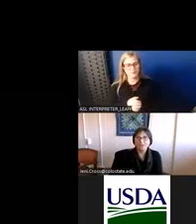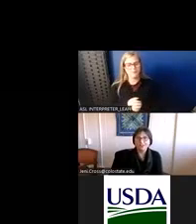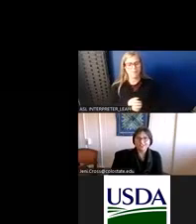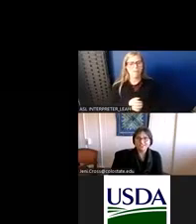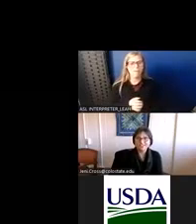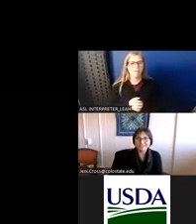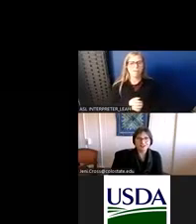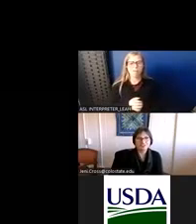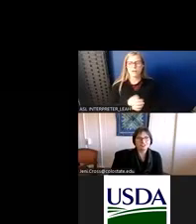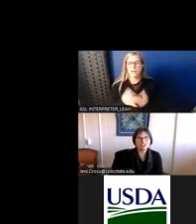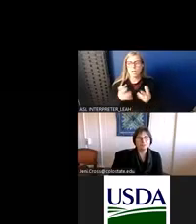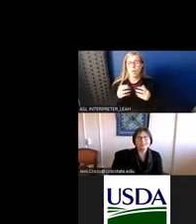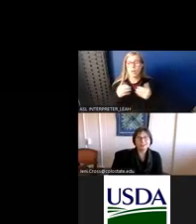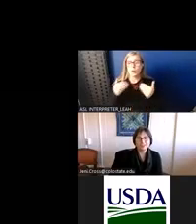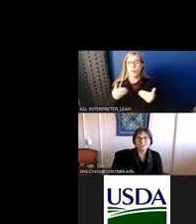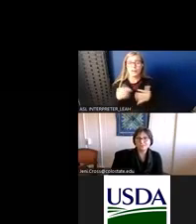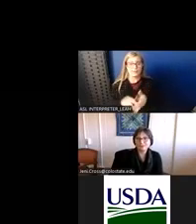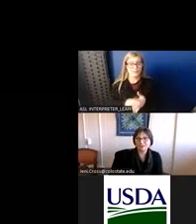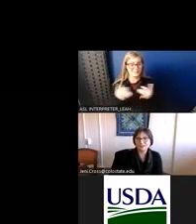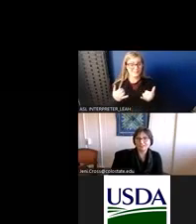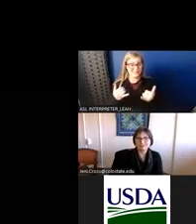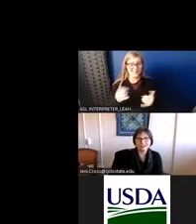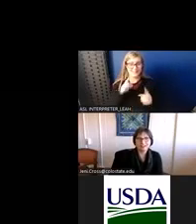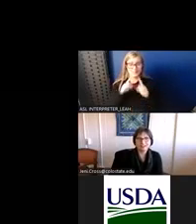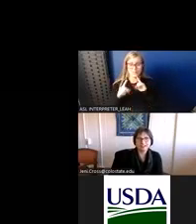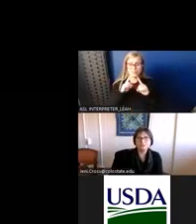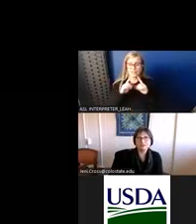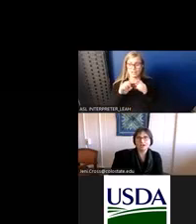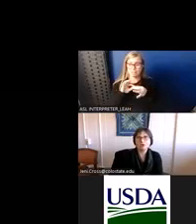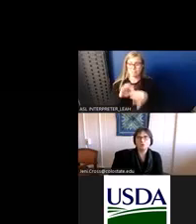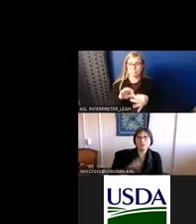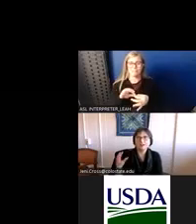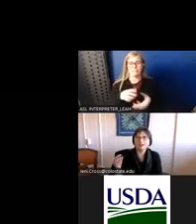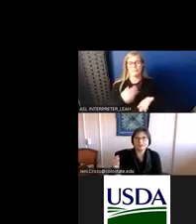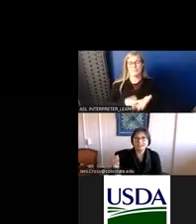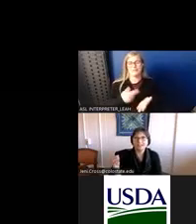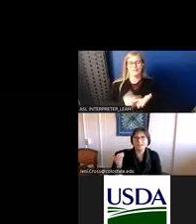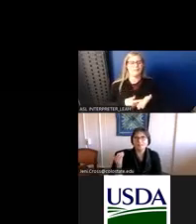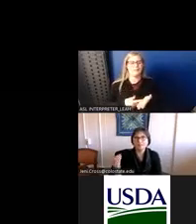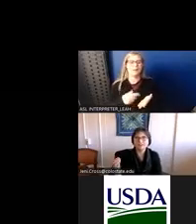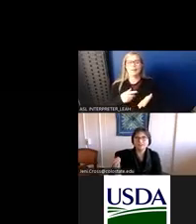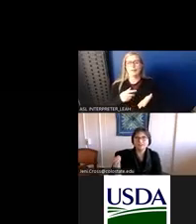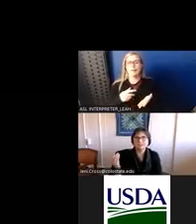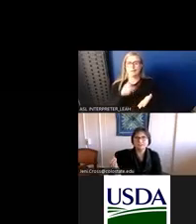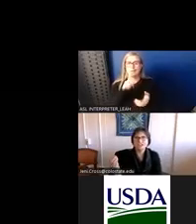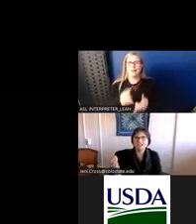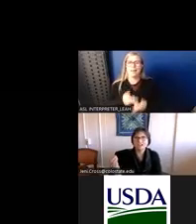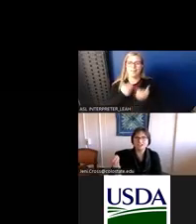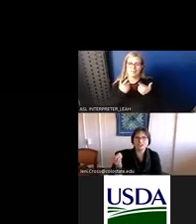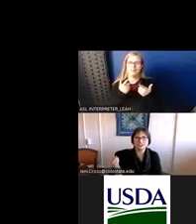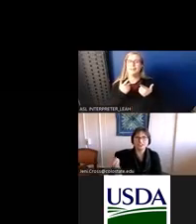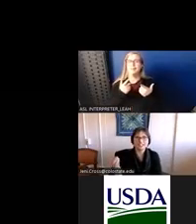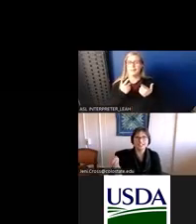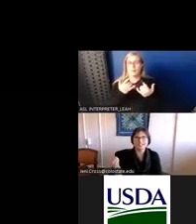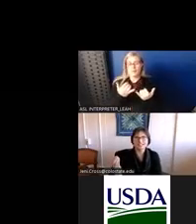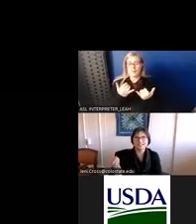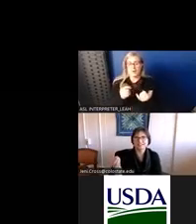I want to start today's conversation by talking to you about the reality that right now we are in a period of change for science.